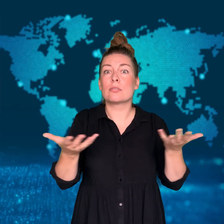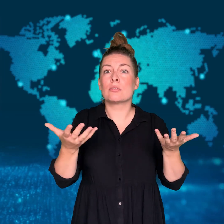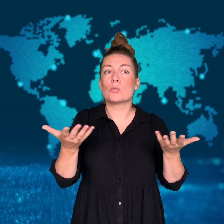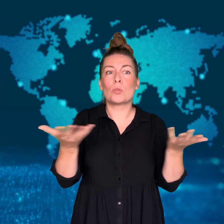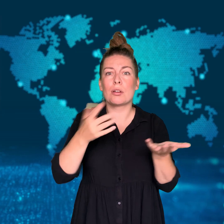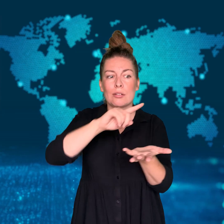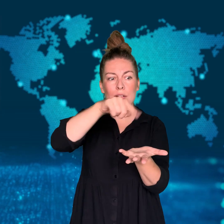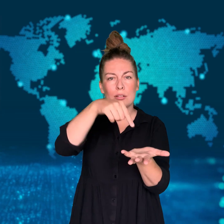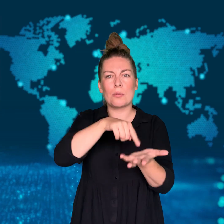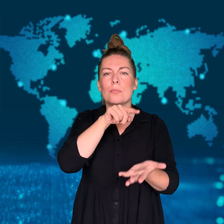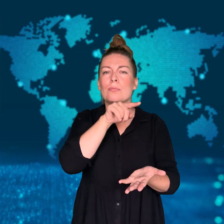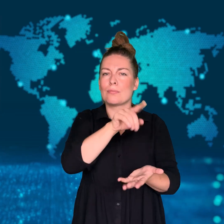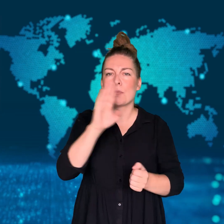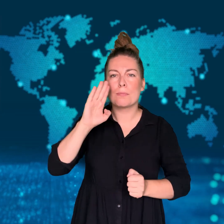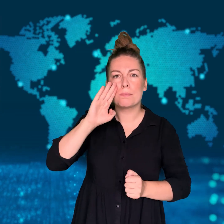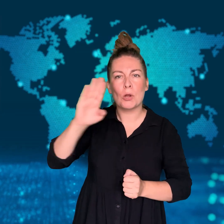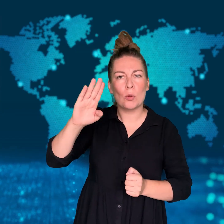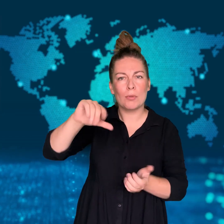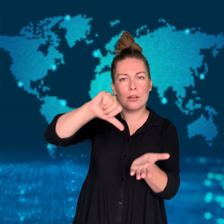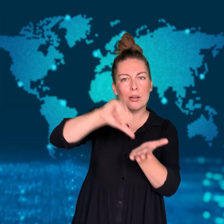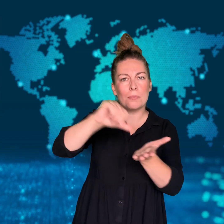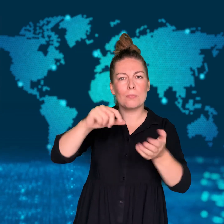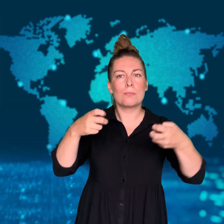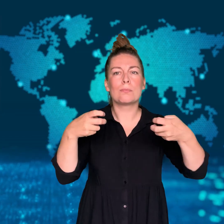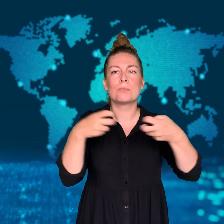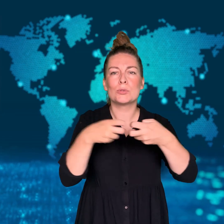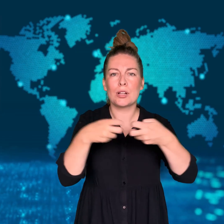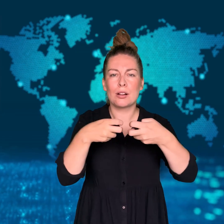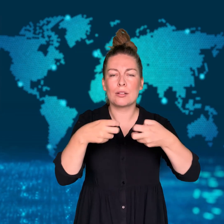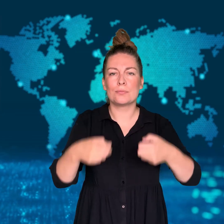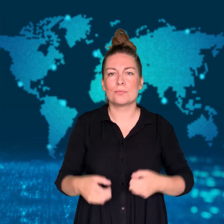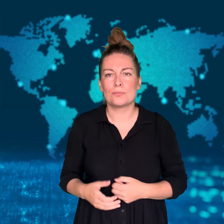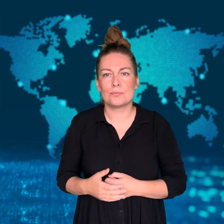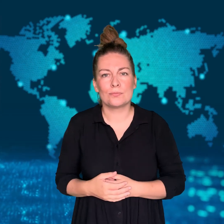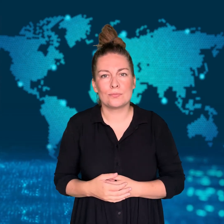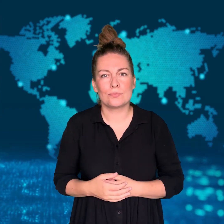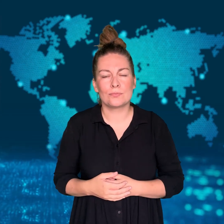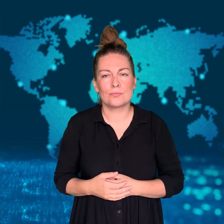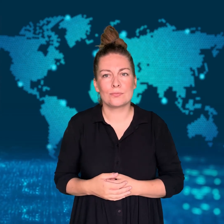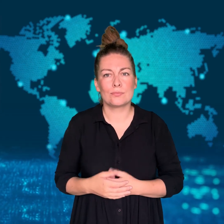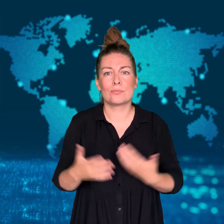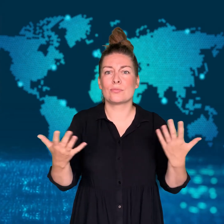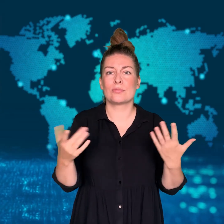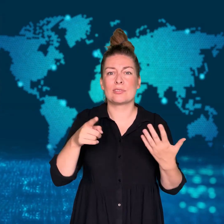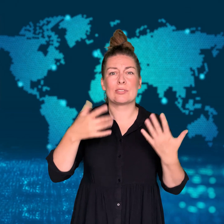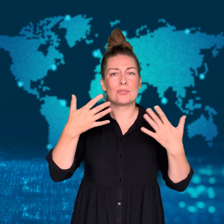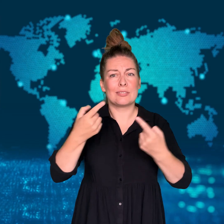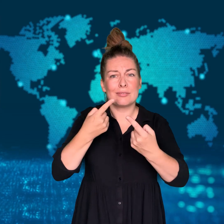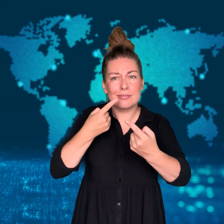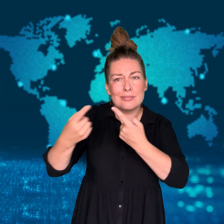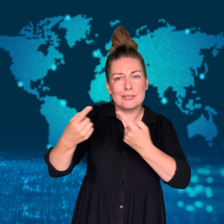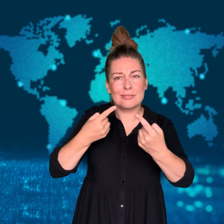seized years ago.